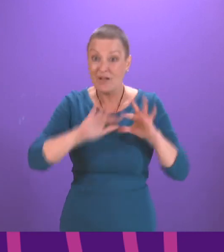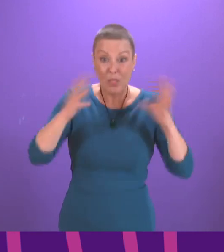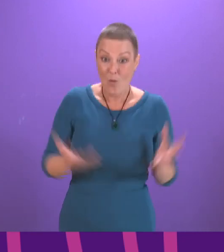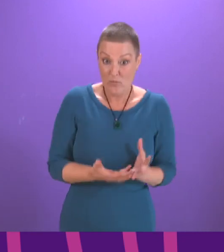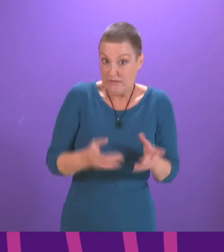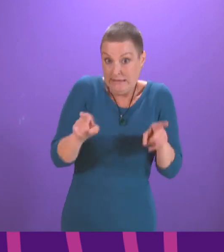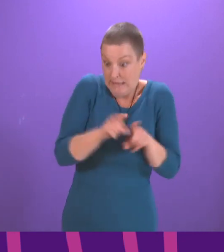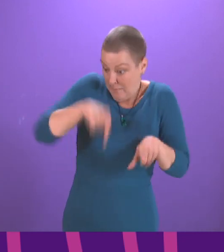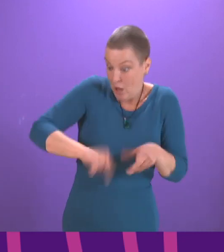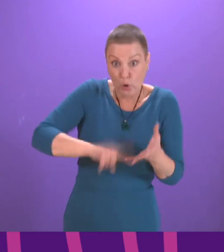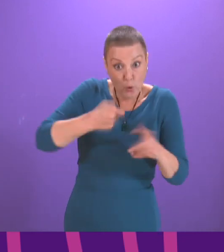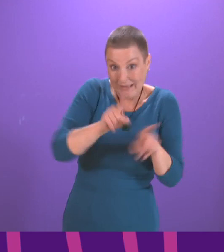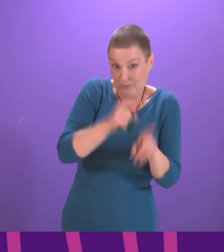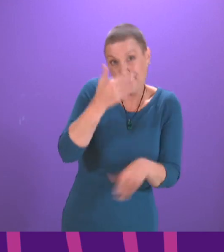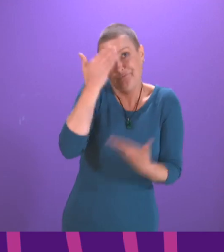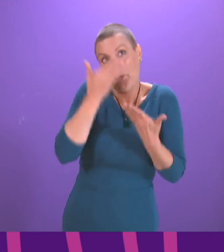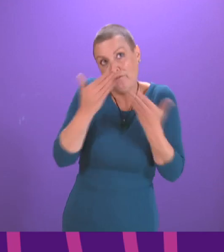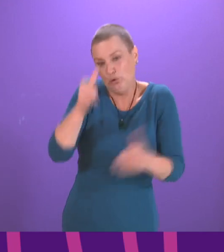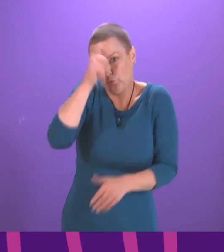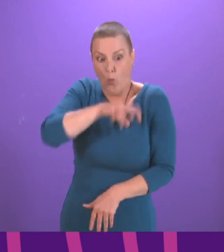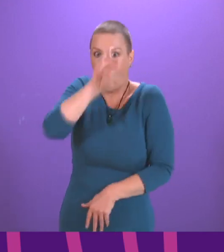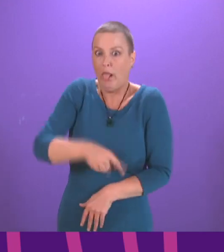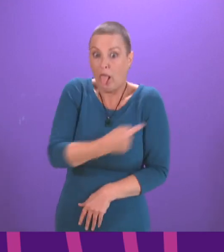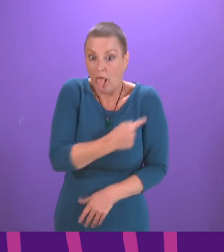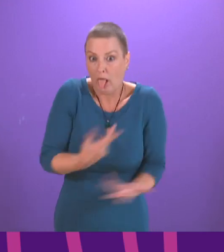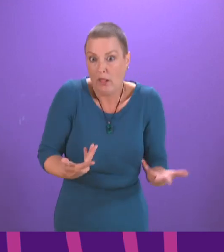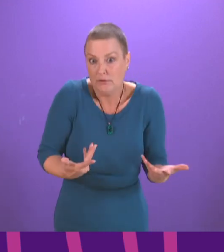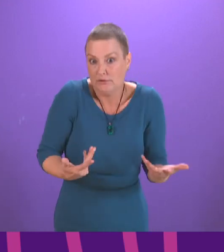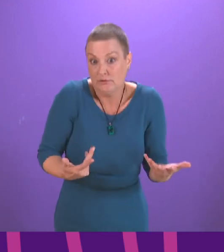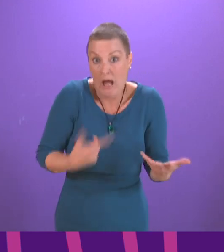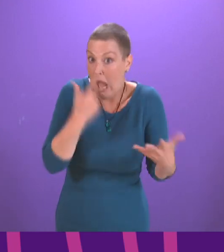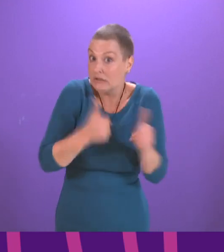including in the United Kingdom—in Wales, obviously, for reasons that I entirely support